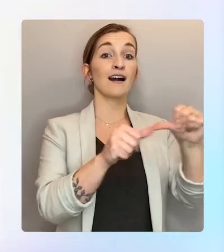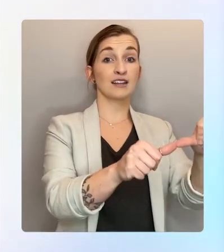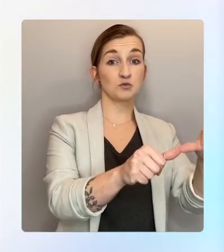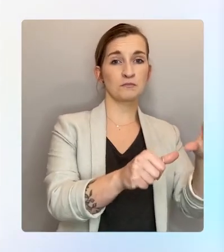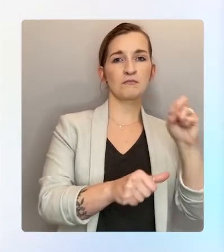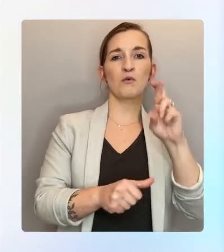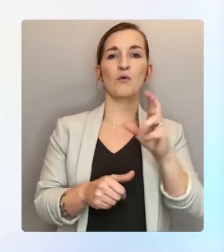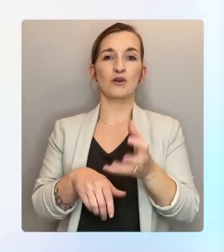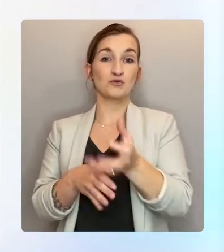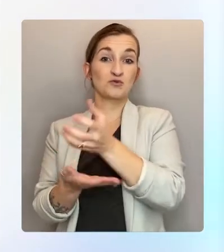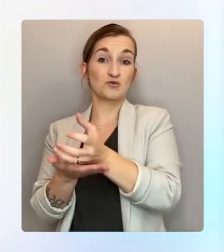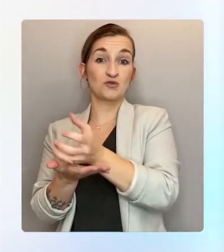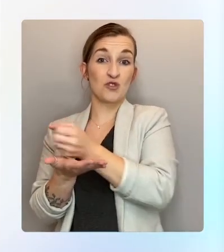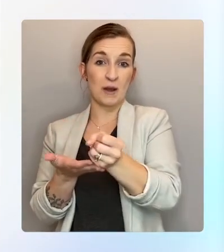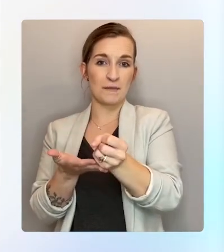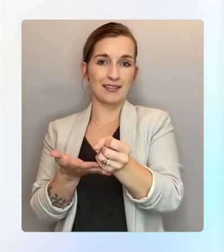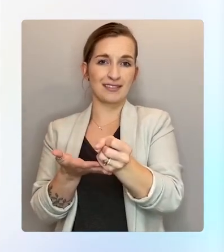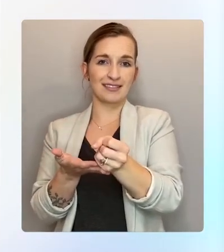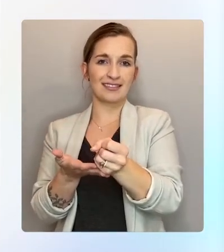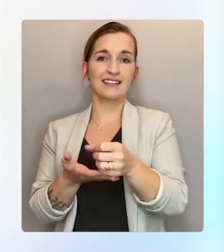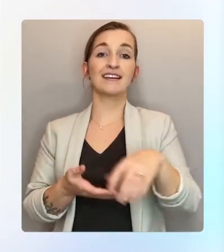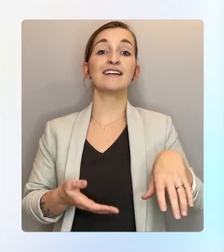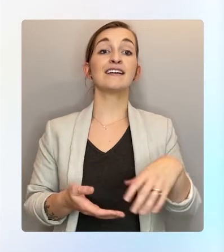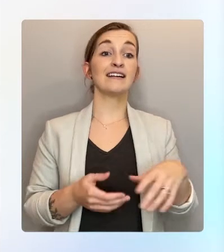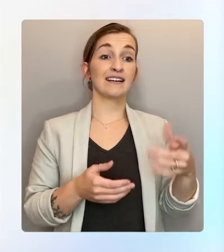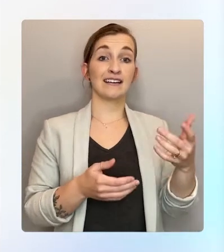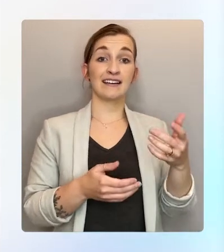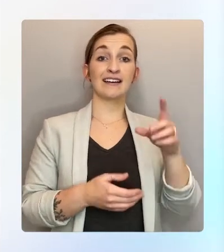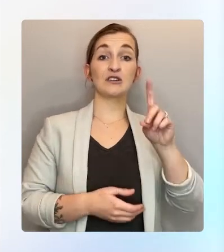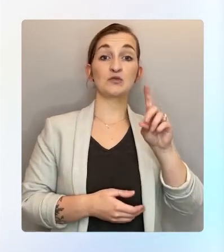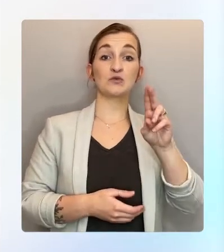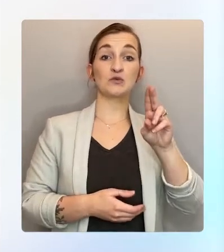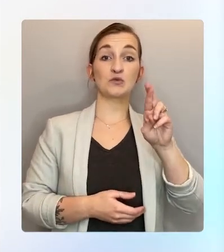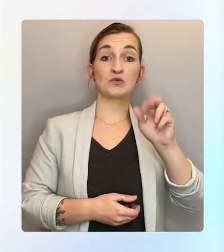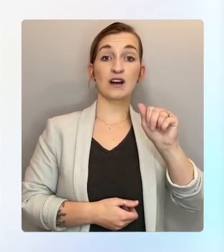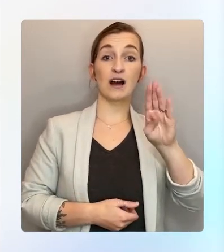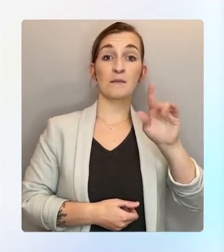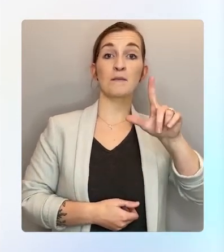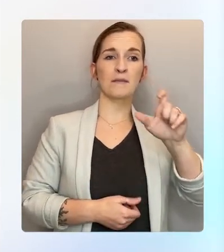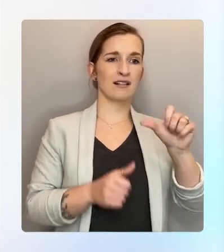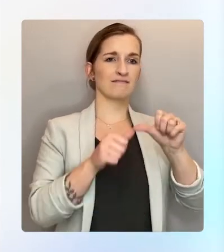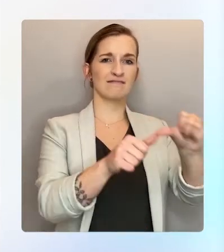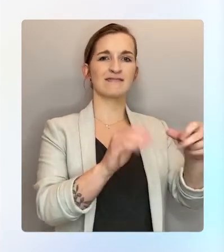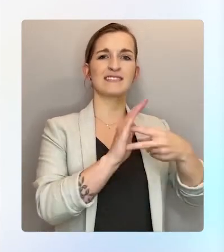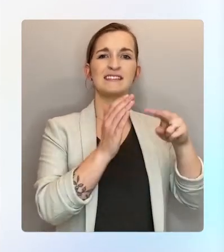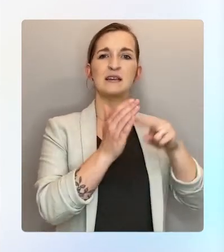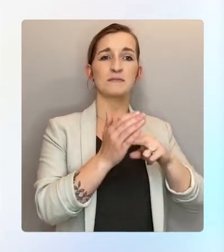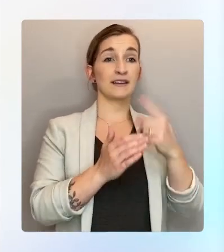Durables are single use items that persist with the user, meaning once the item has been purchased,